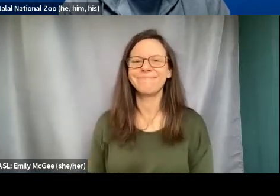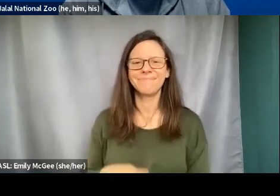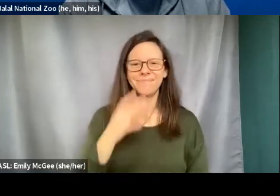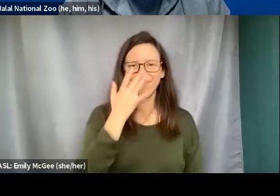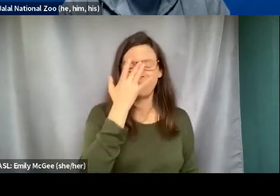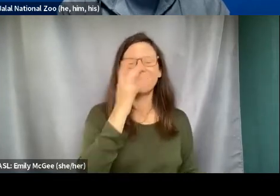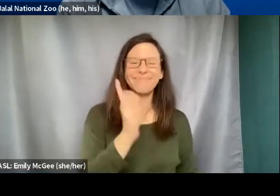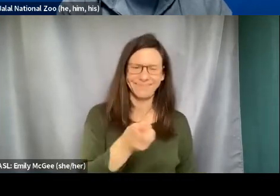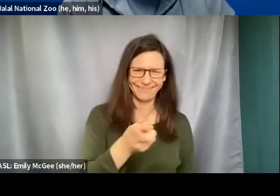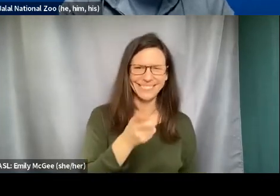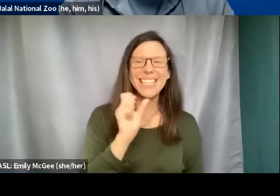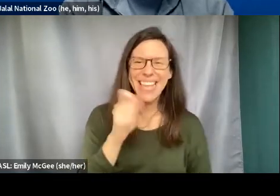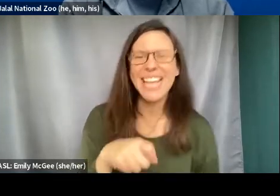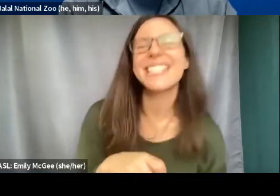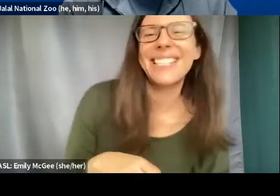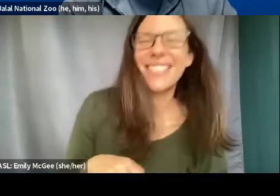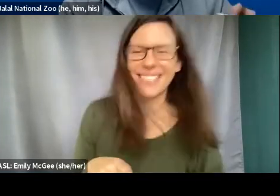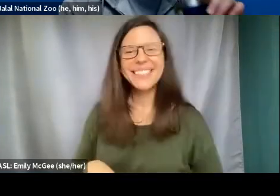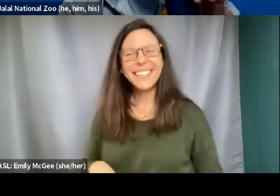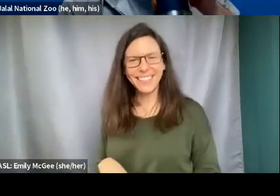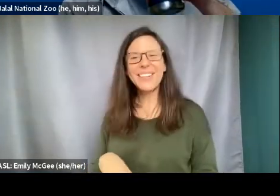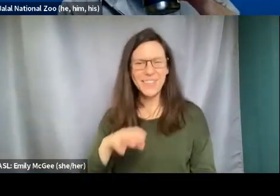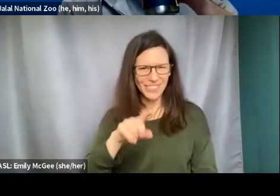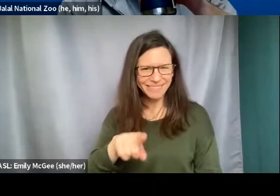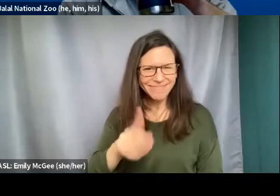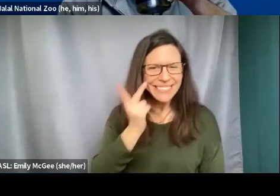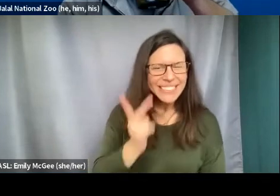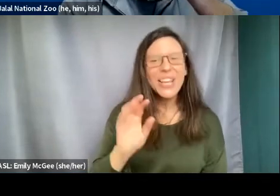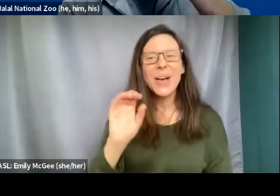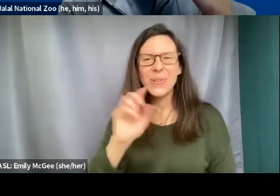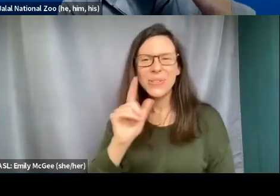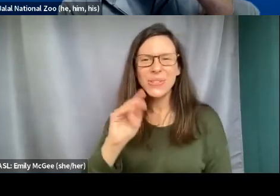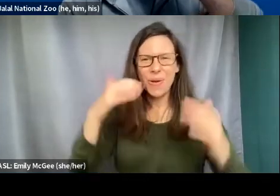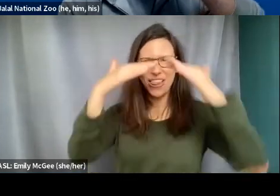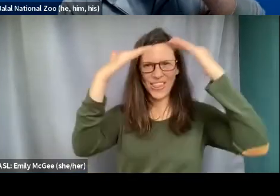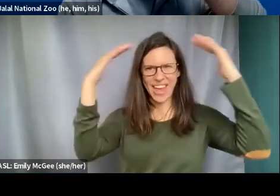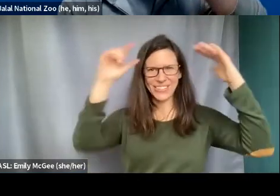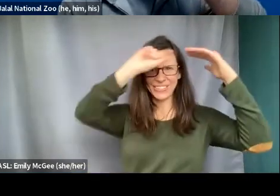Yes, so someone said "the ozone layer in the sky". Absolutely. "The ozone layer". Yes!